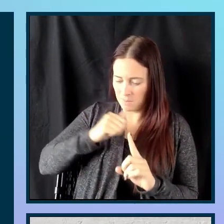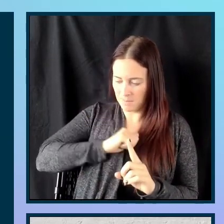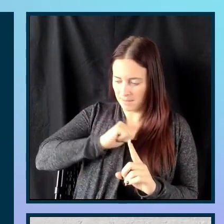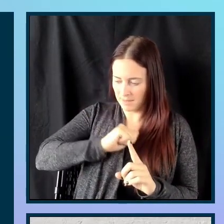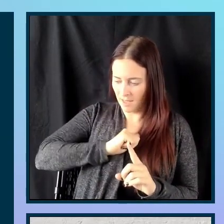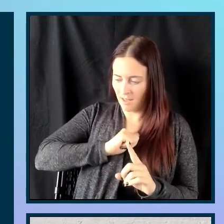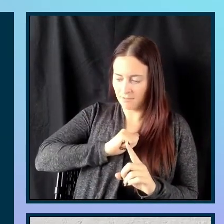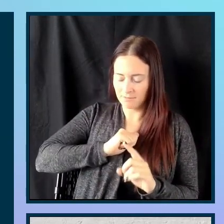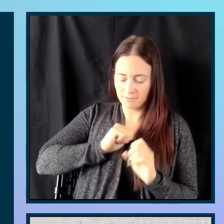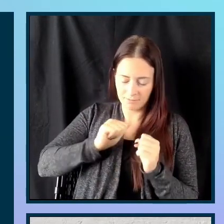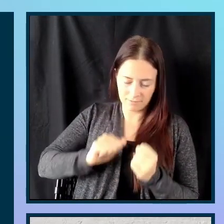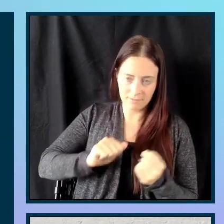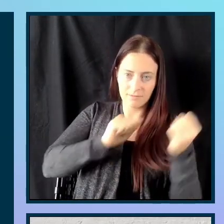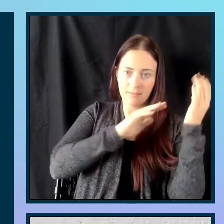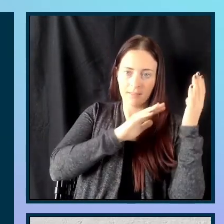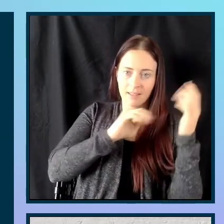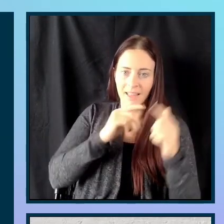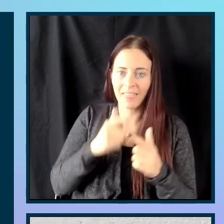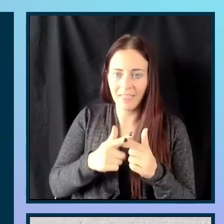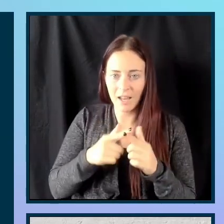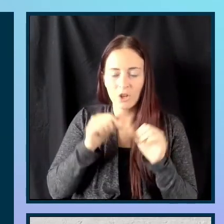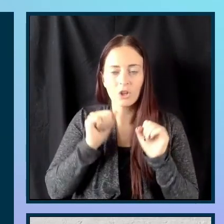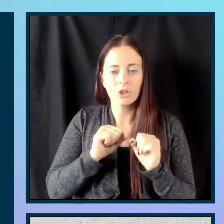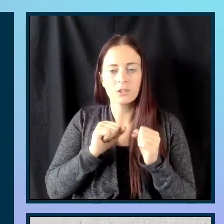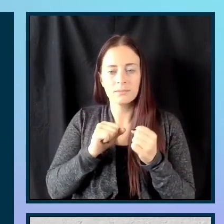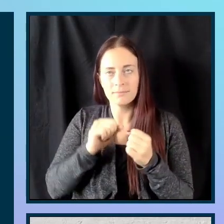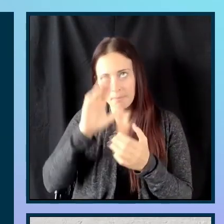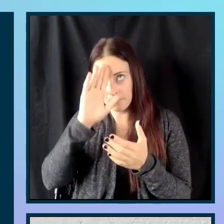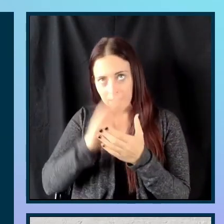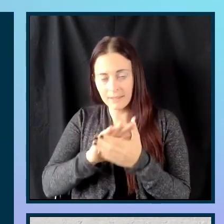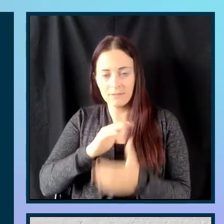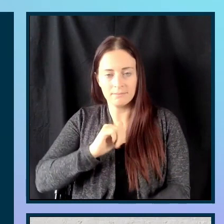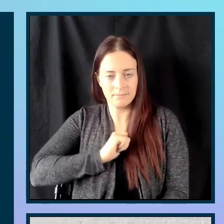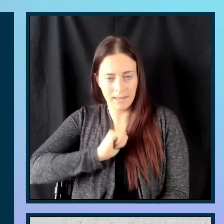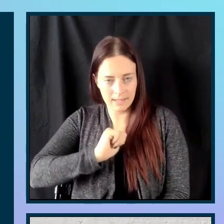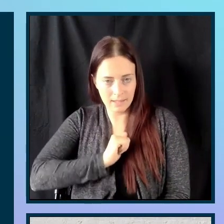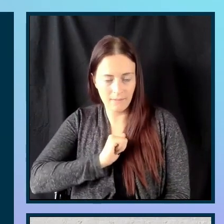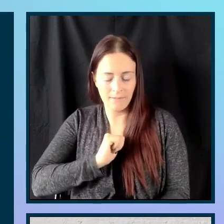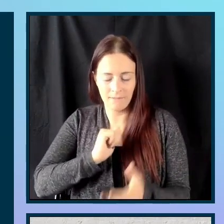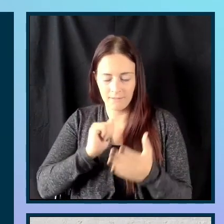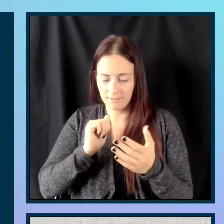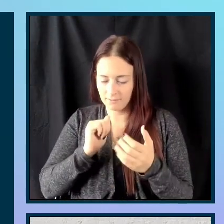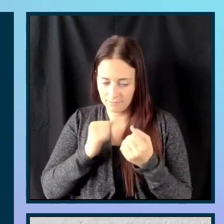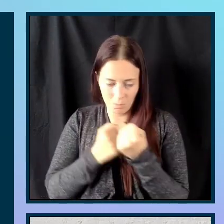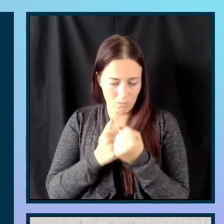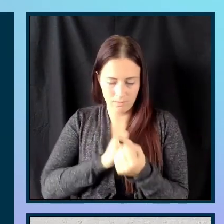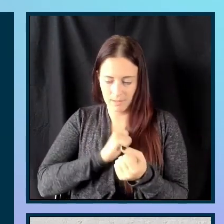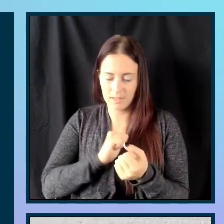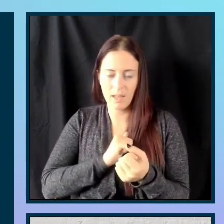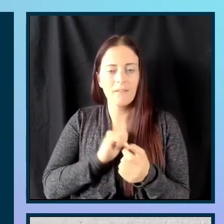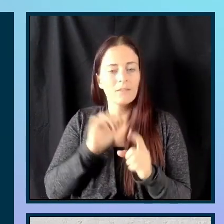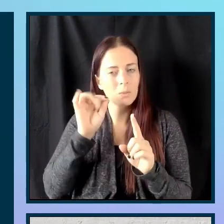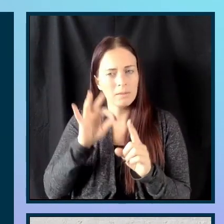It's an iterative process, but if you take small steps in a consistent direction, you'll end up where you're trying to go.